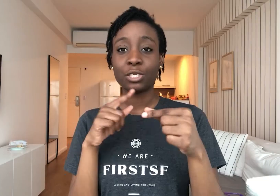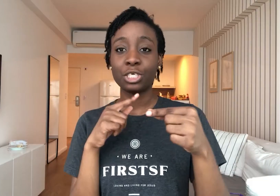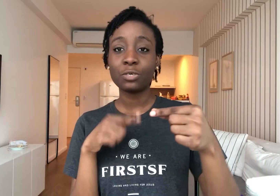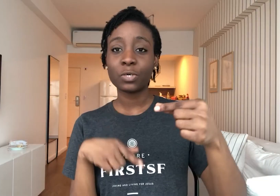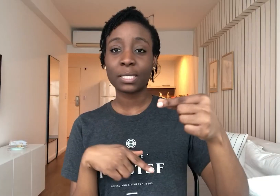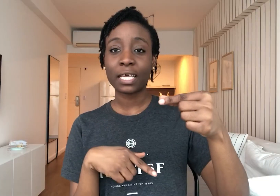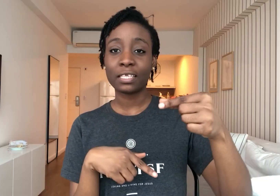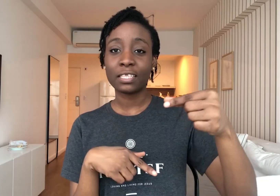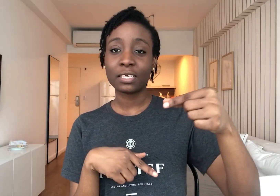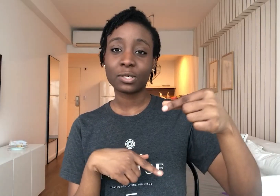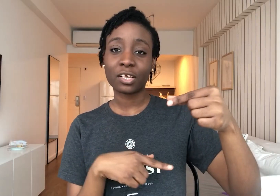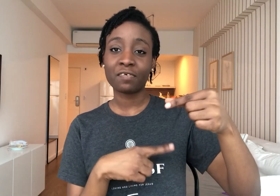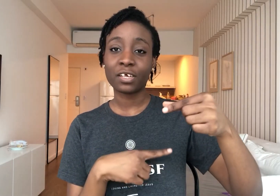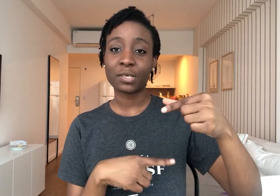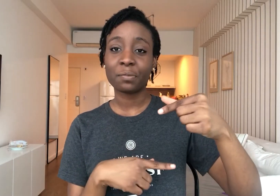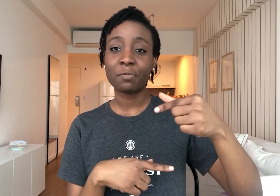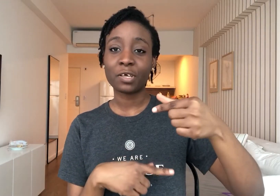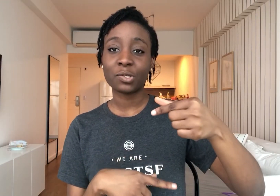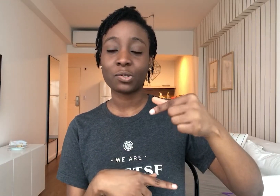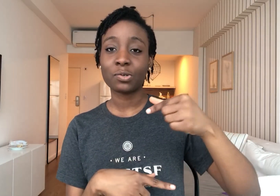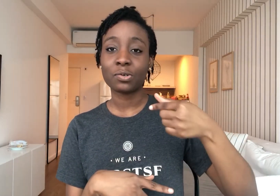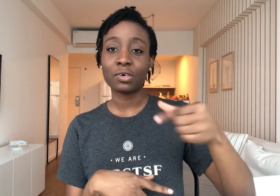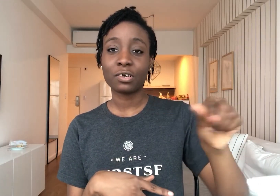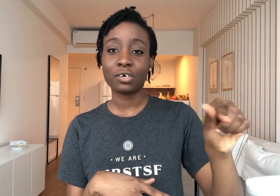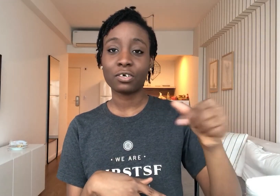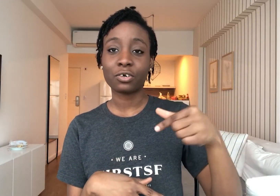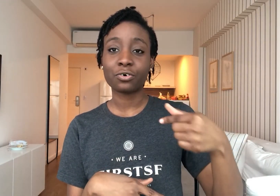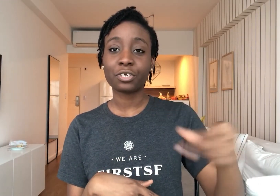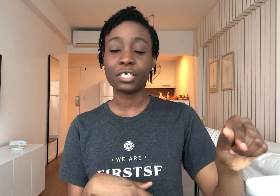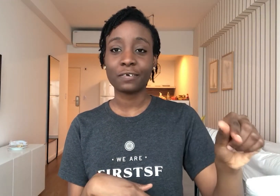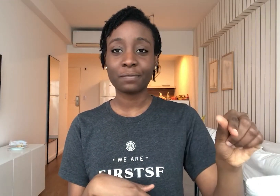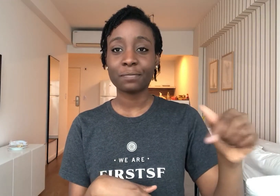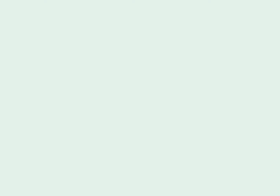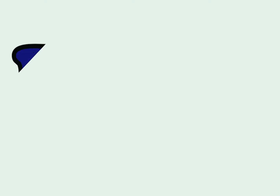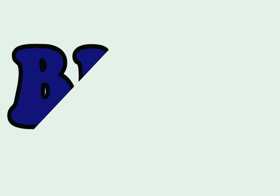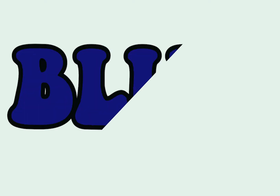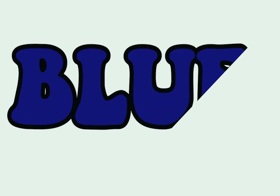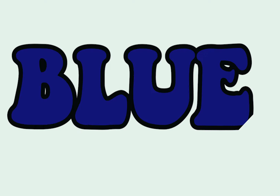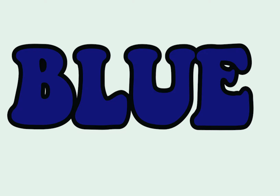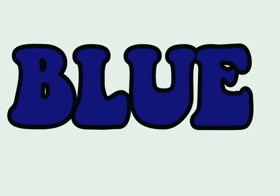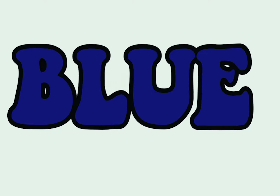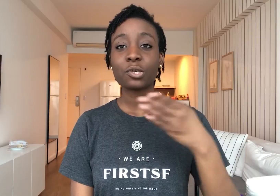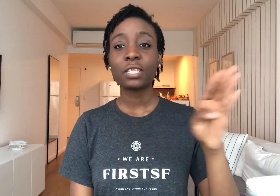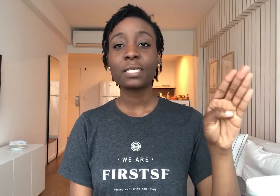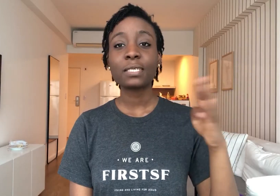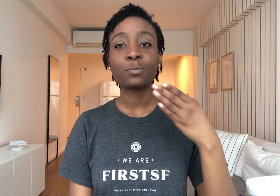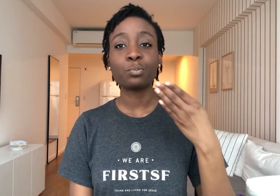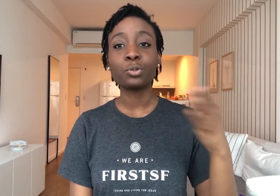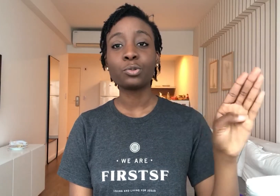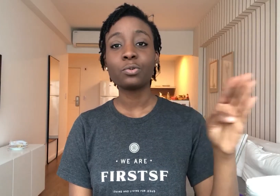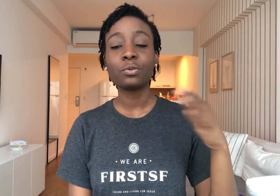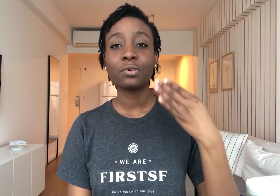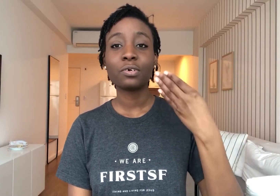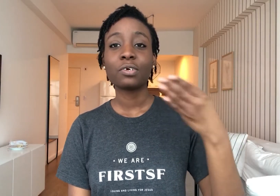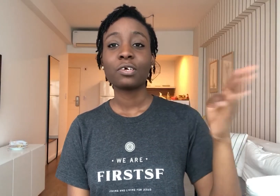'G' was like this as far as I remember so green. So this is blue